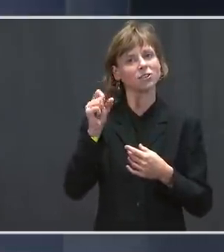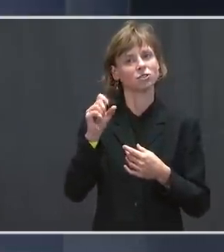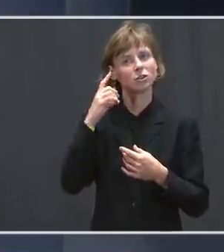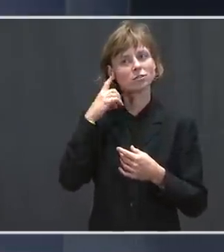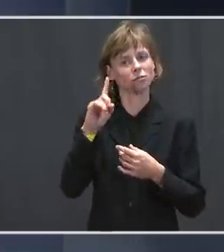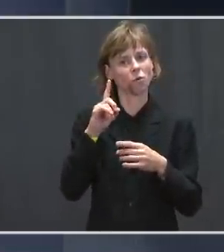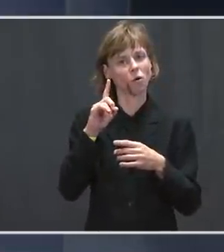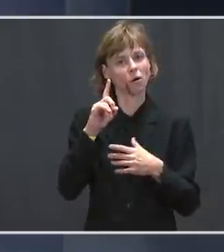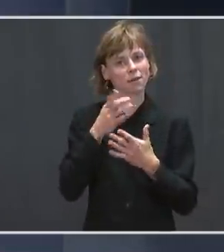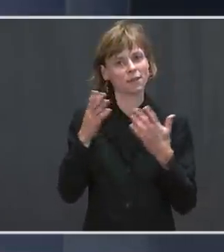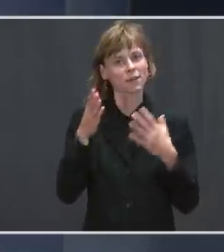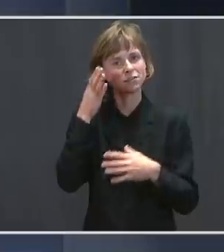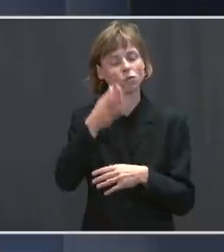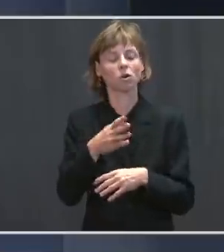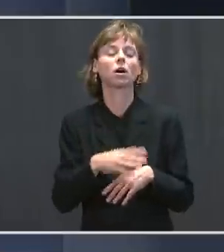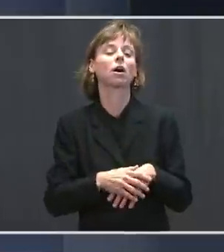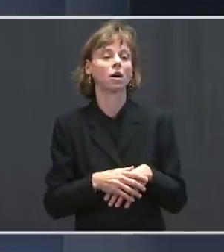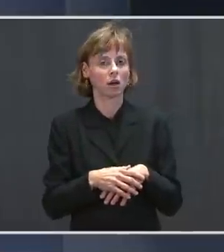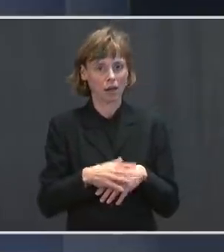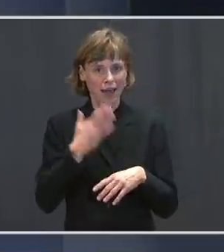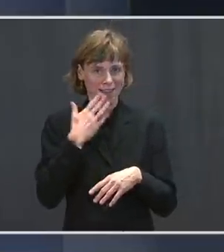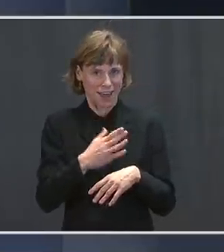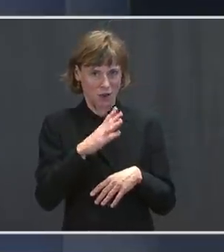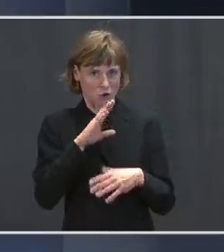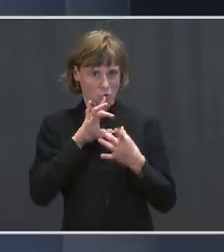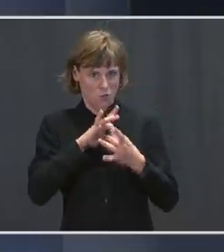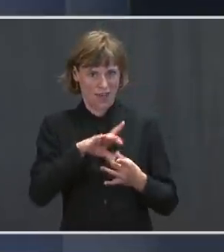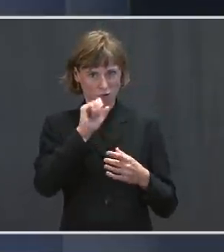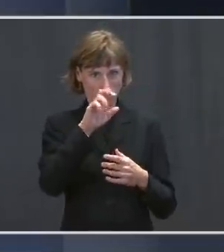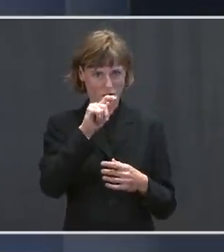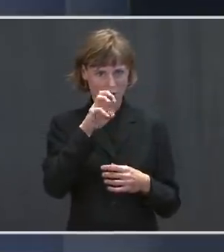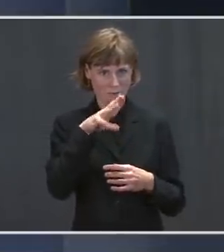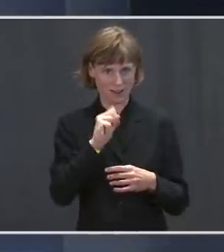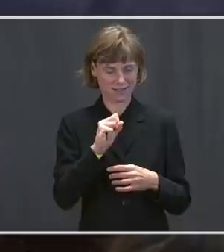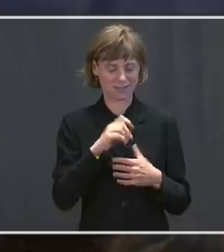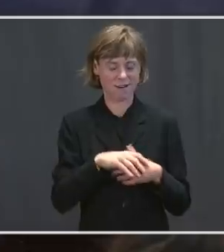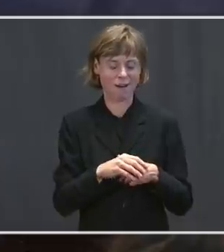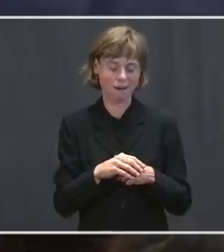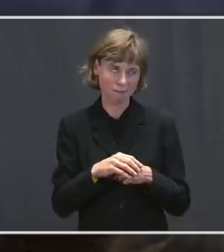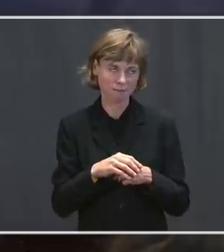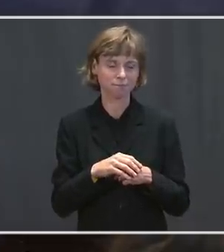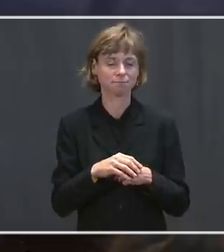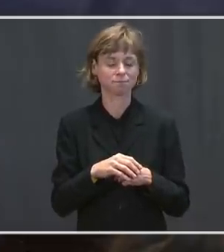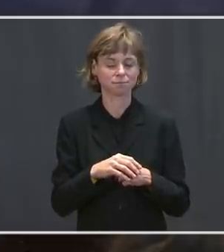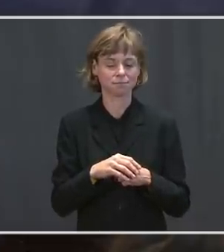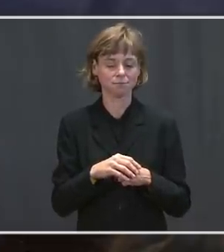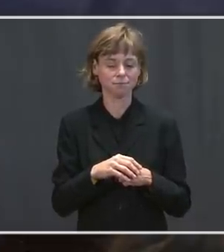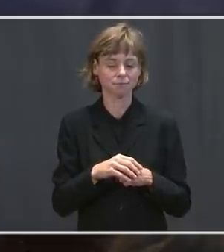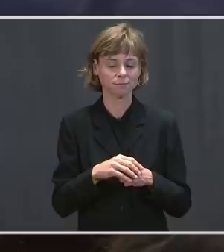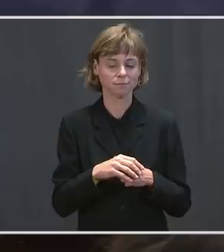And thank you for getting back to me about Artemis. I know the folks at NASA appreciate it as well. Ms. Psaki: Absolutely. The Press: Yesterday, the head of the CDC,